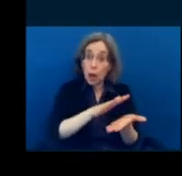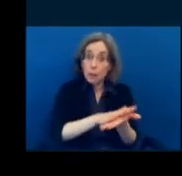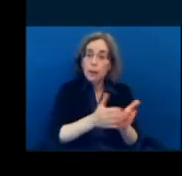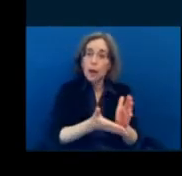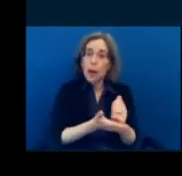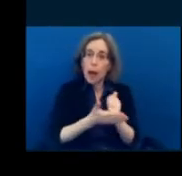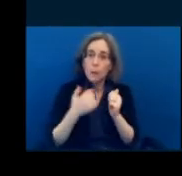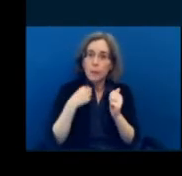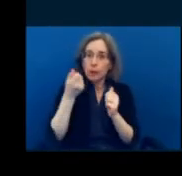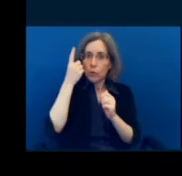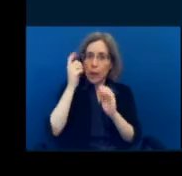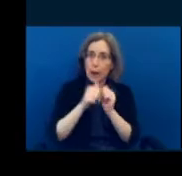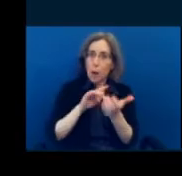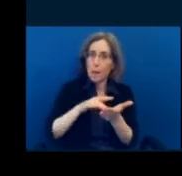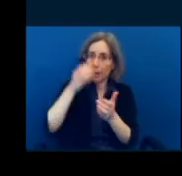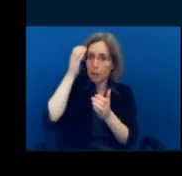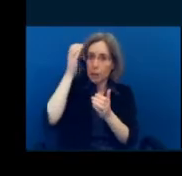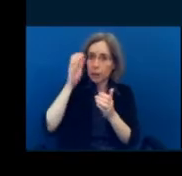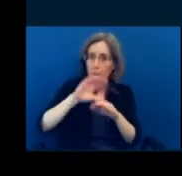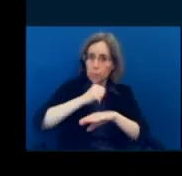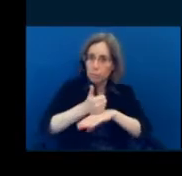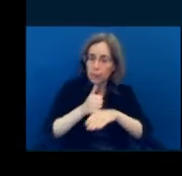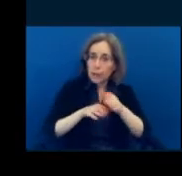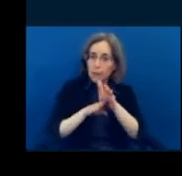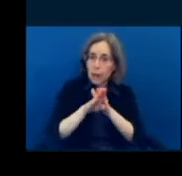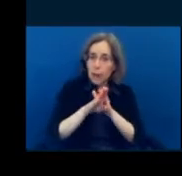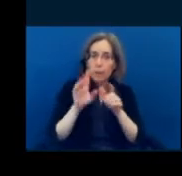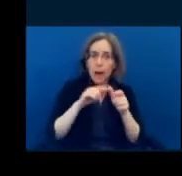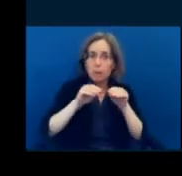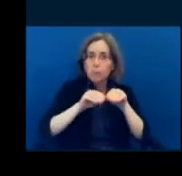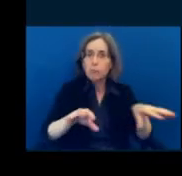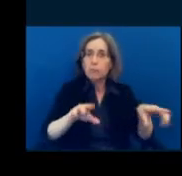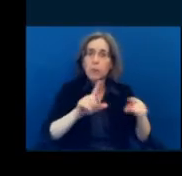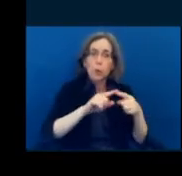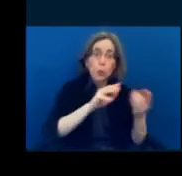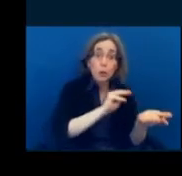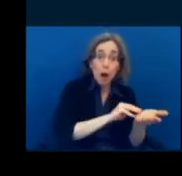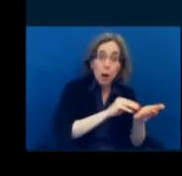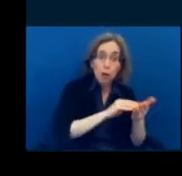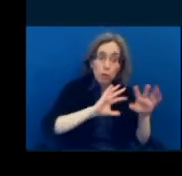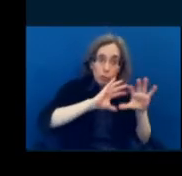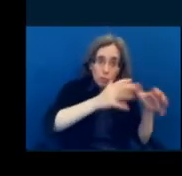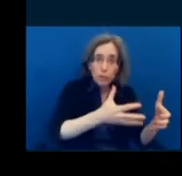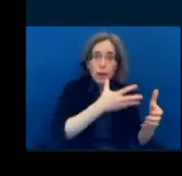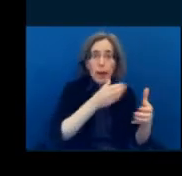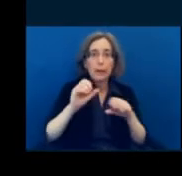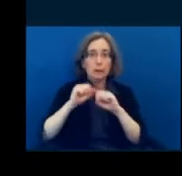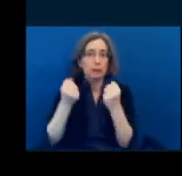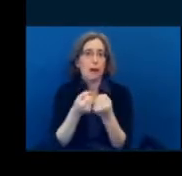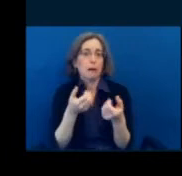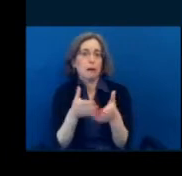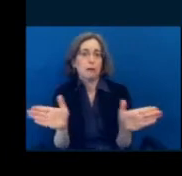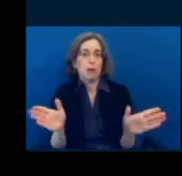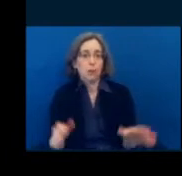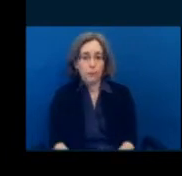HELPING PHYSICIANS AND SOCIETY.